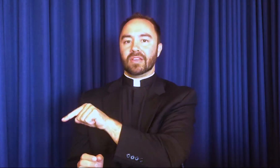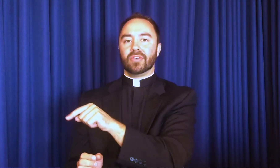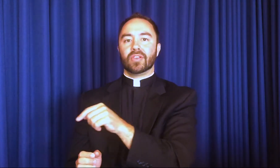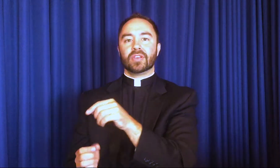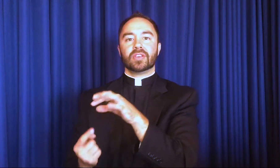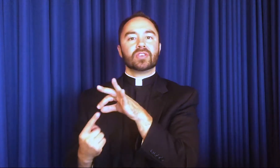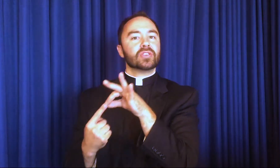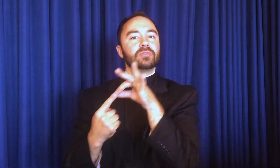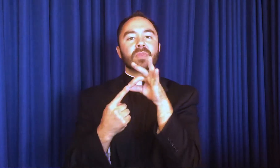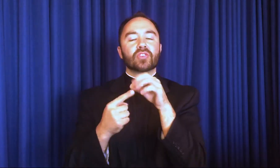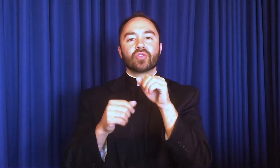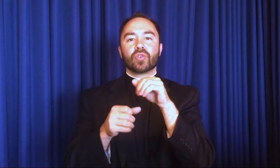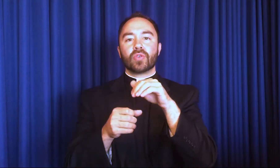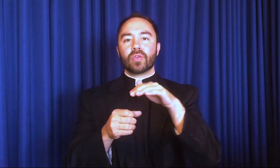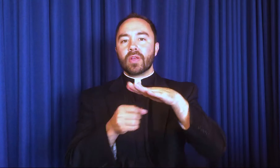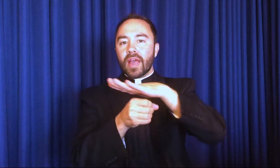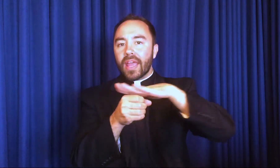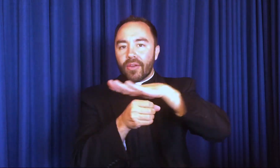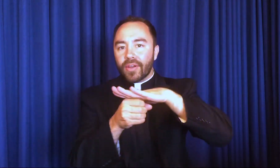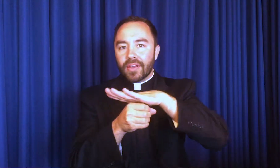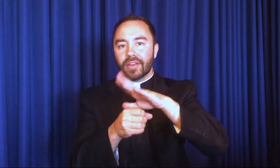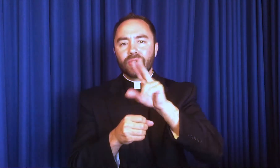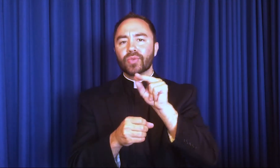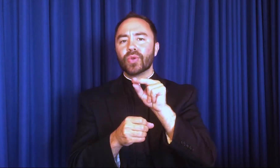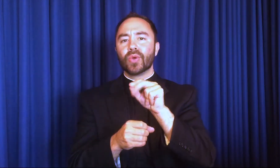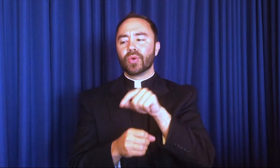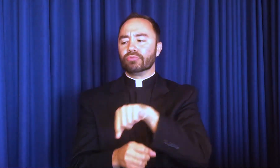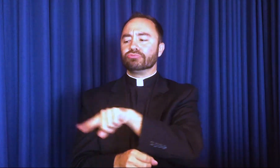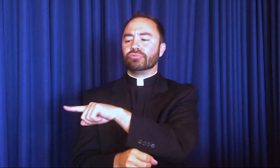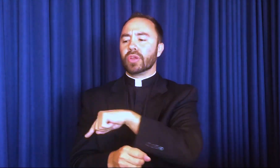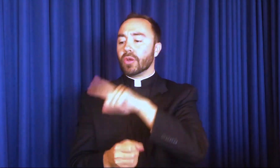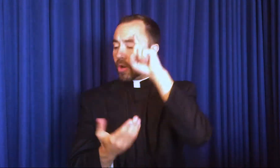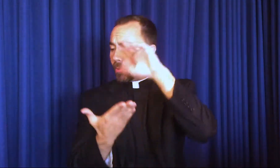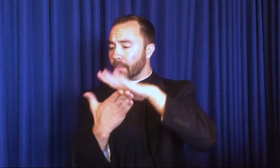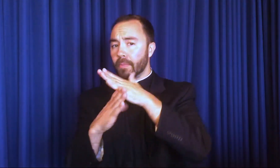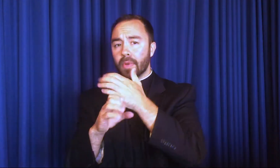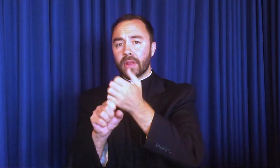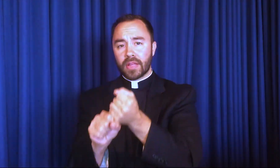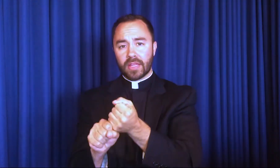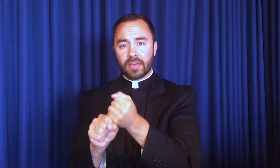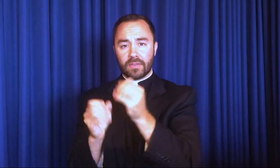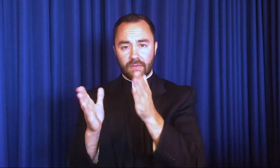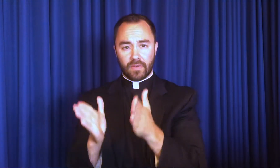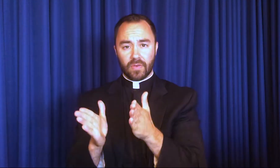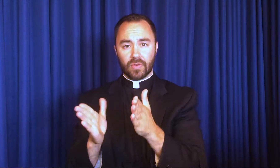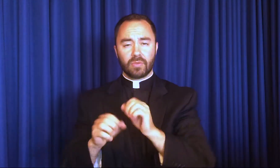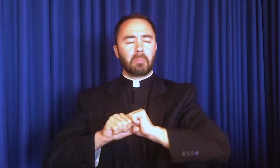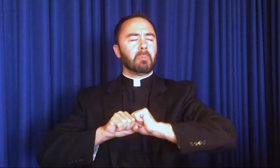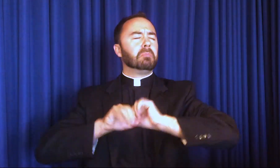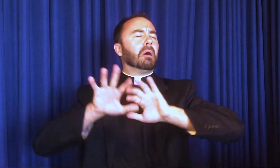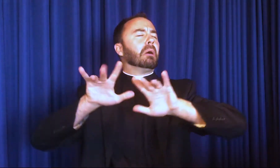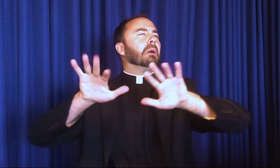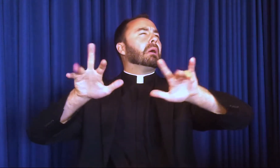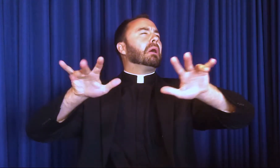believe in one Holy Catholic Church is to say we don't believe that God's holy